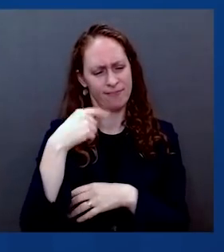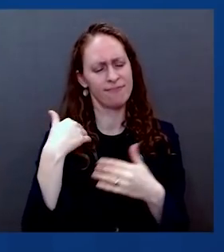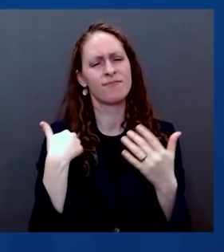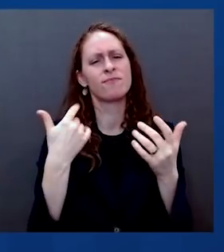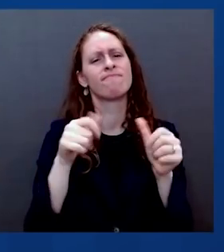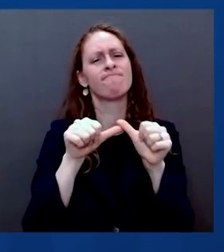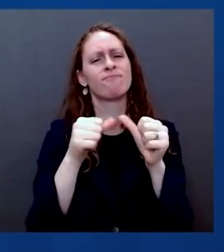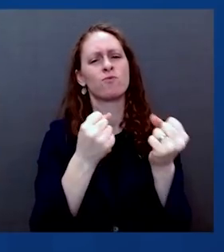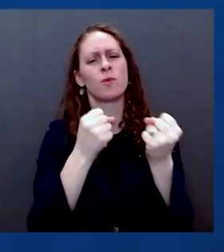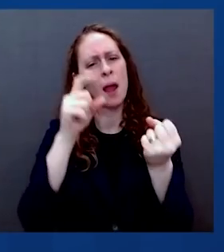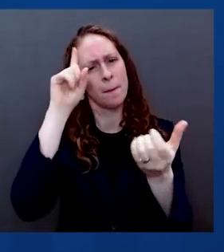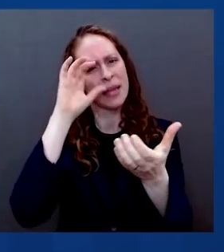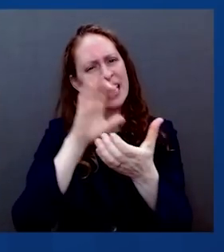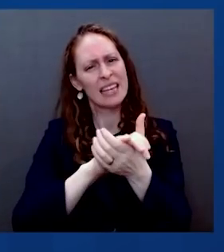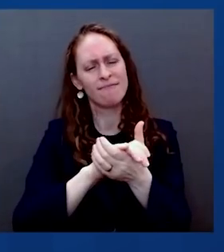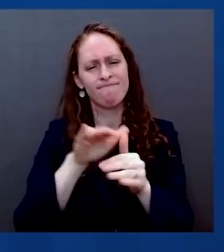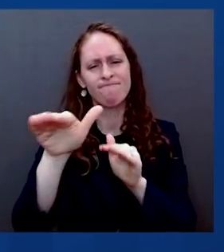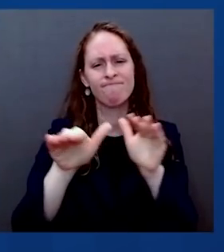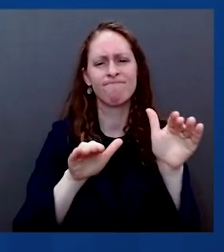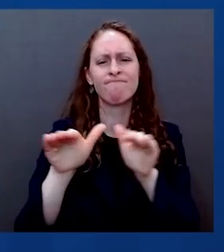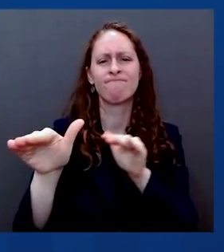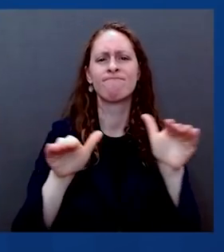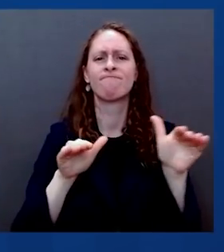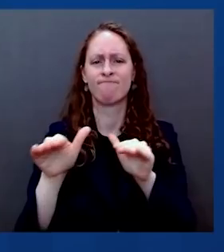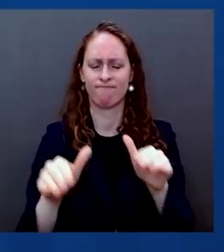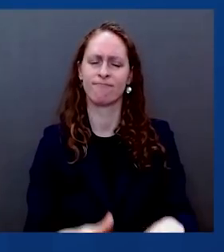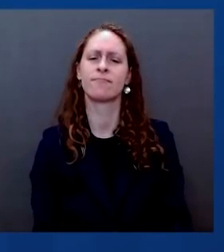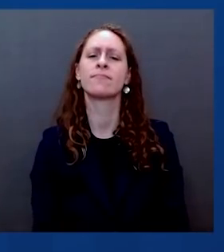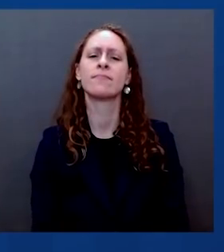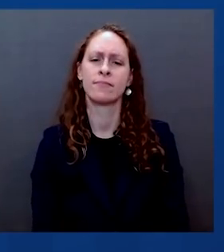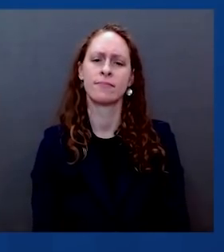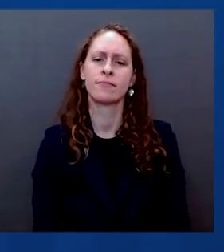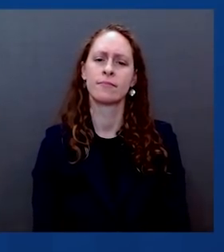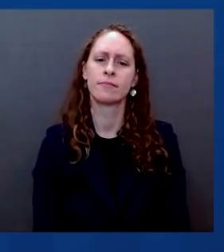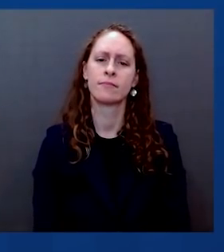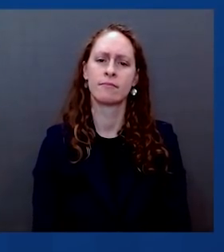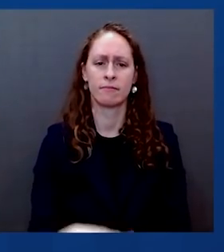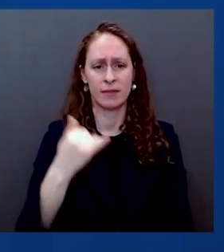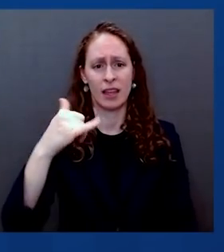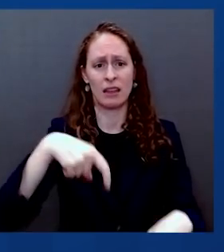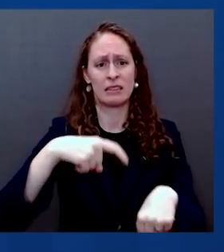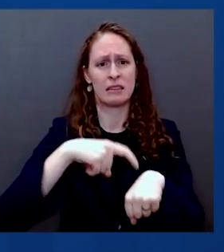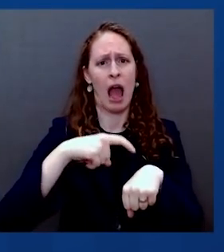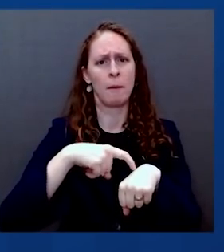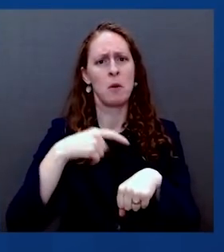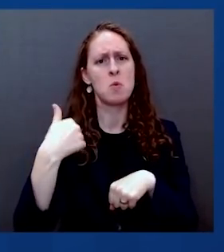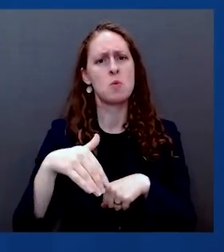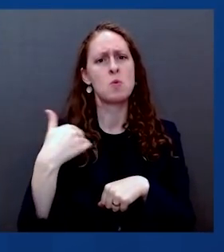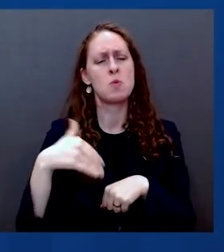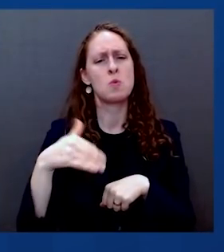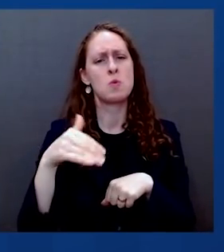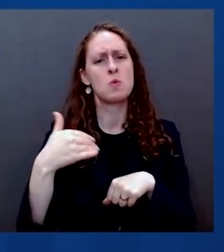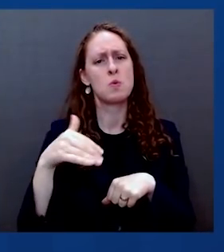that this moment demands and let us tell them, we secured the freedom to vote,